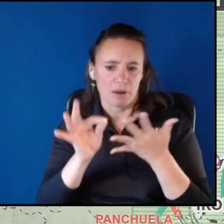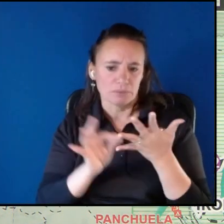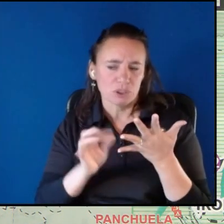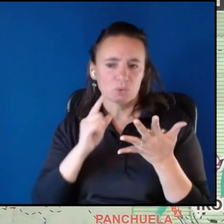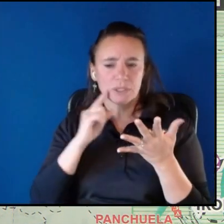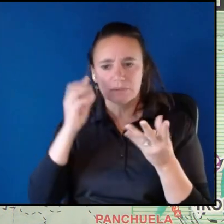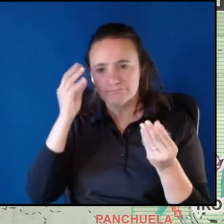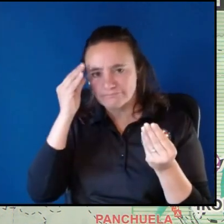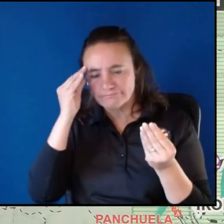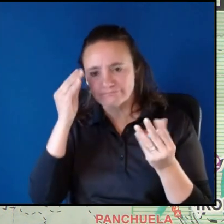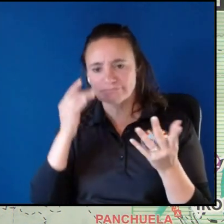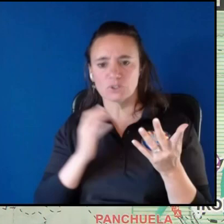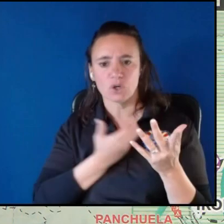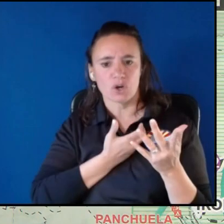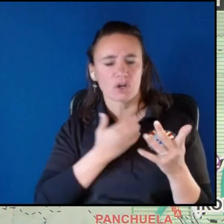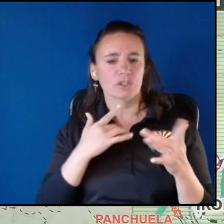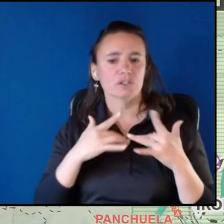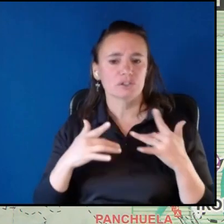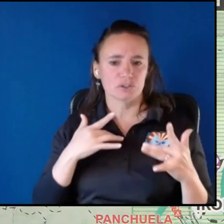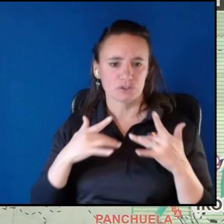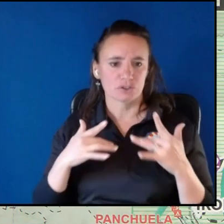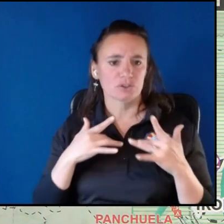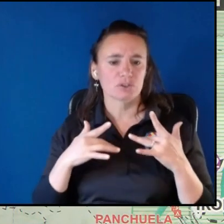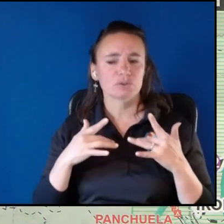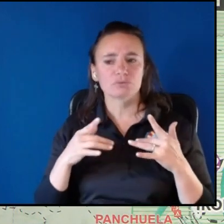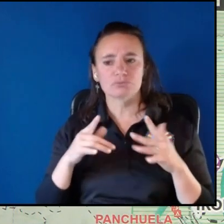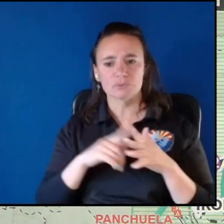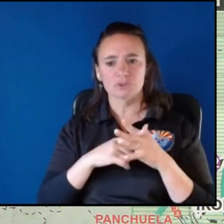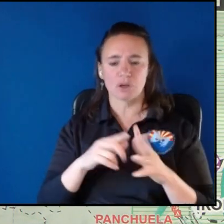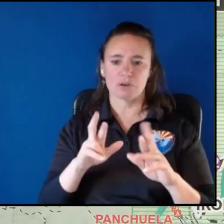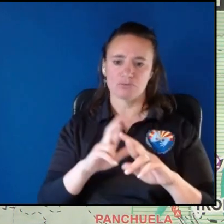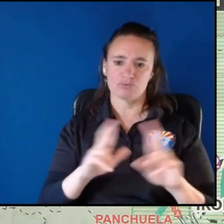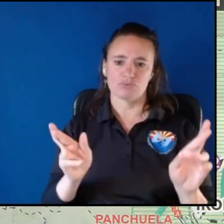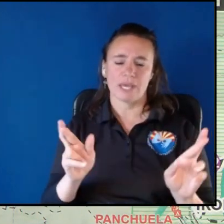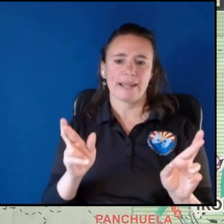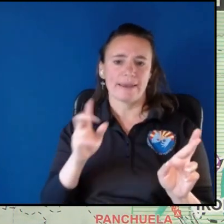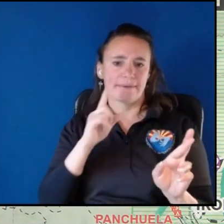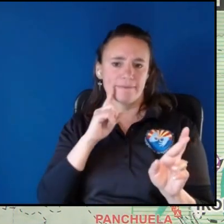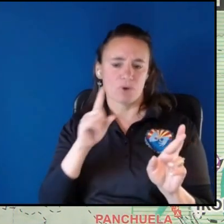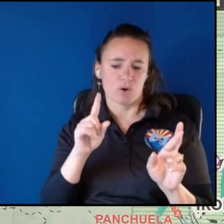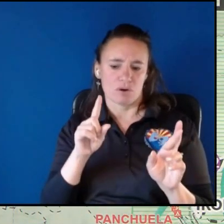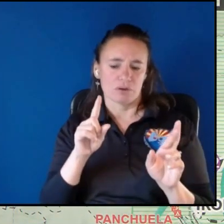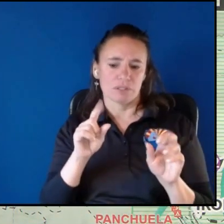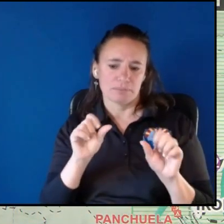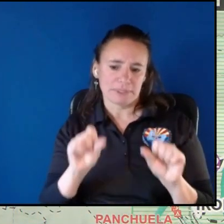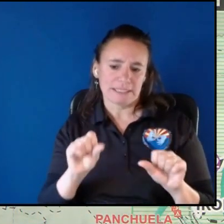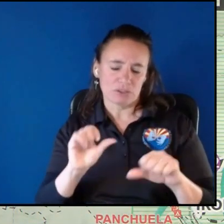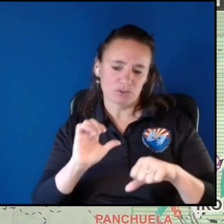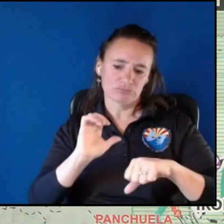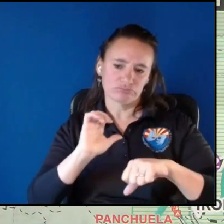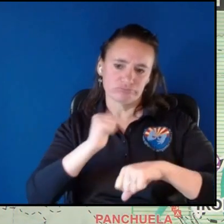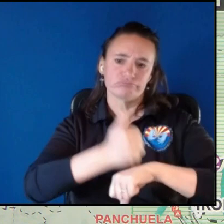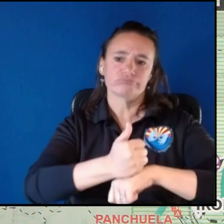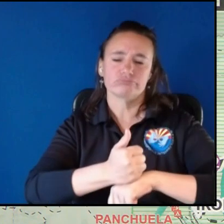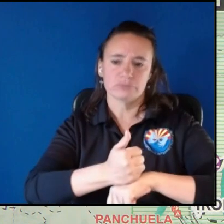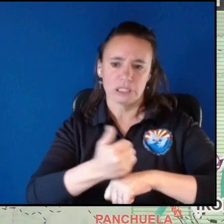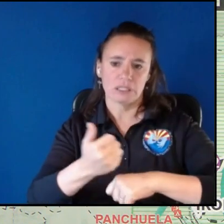As we as we start to prepare for, and potentially implement that operation down the road. So just really what I